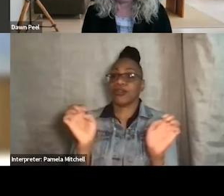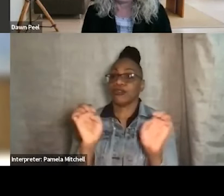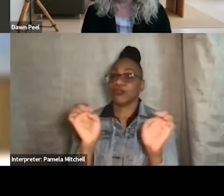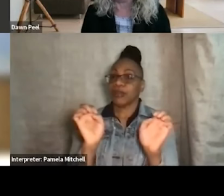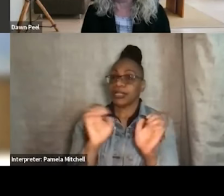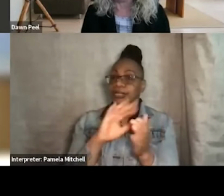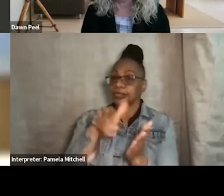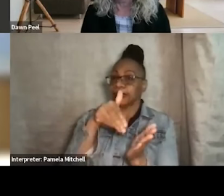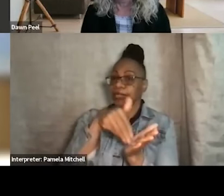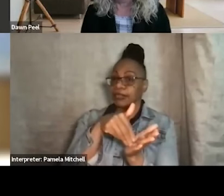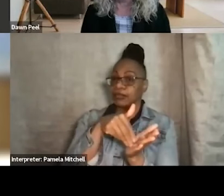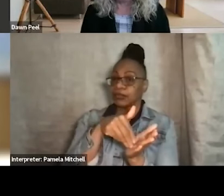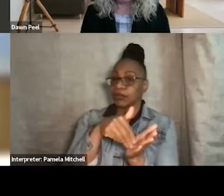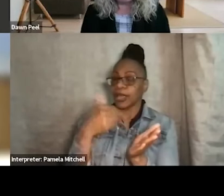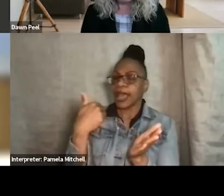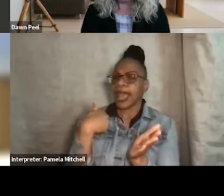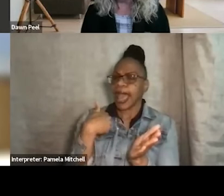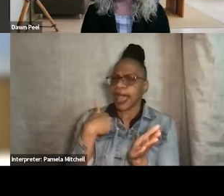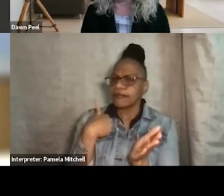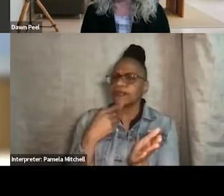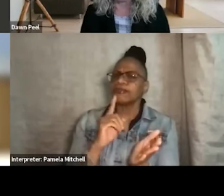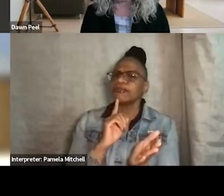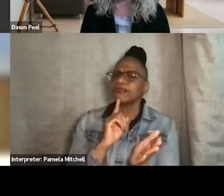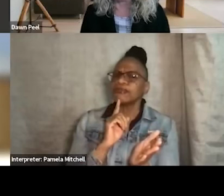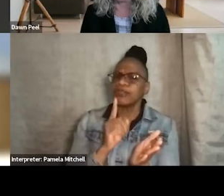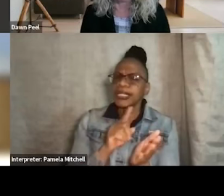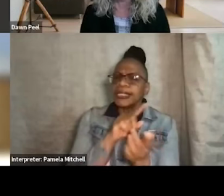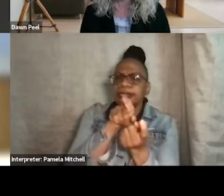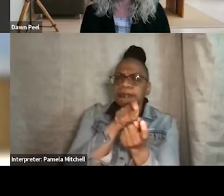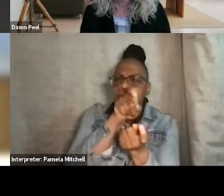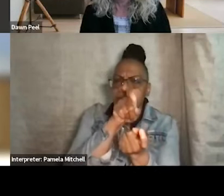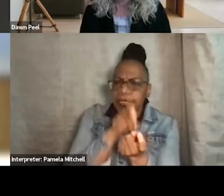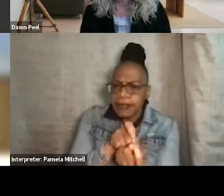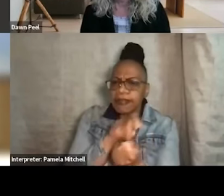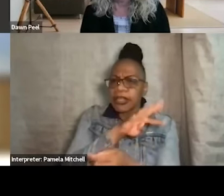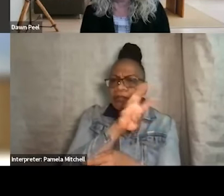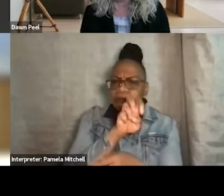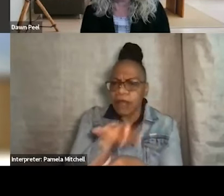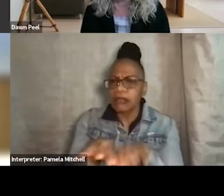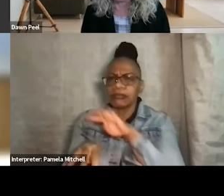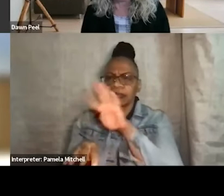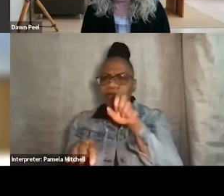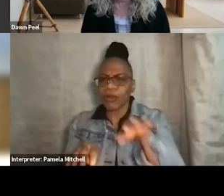They have very specific questions that they ask to really determine what's going on